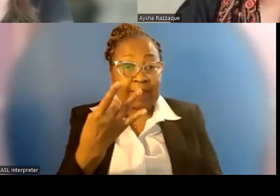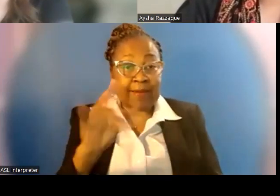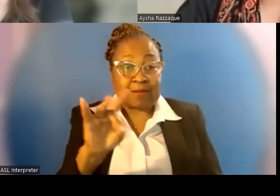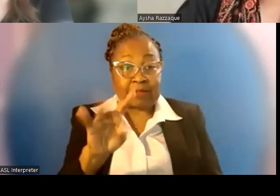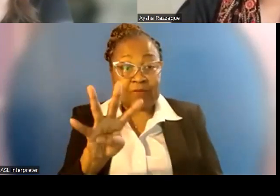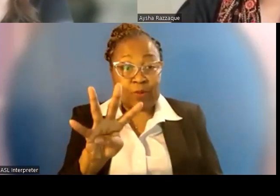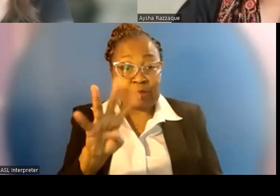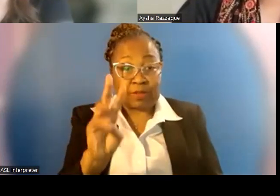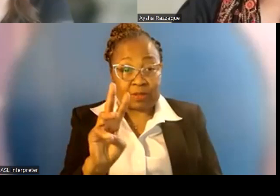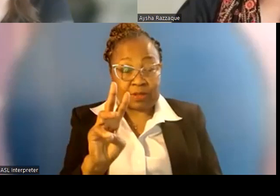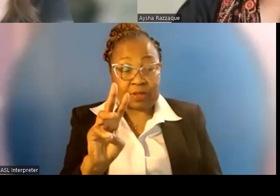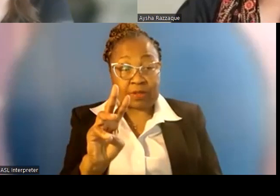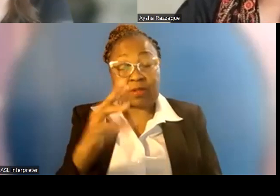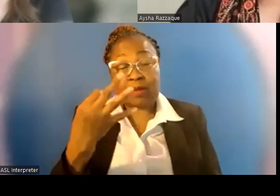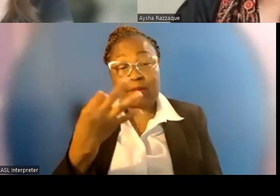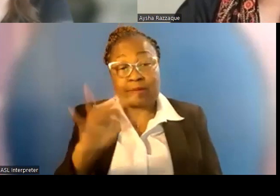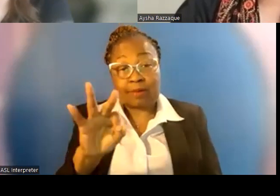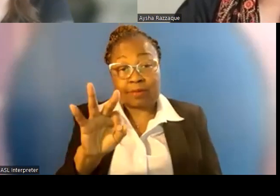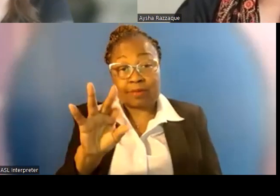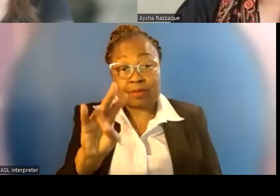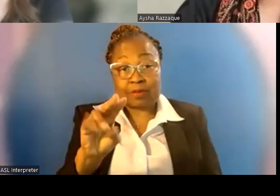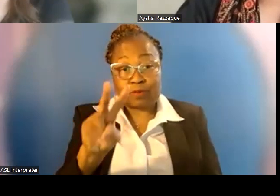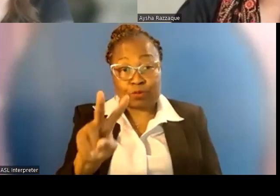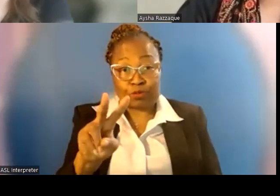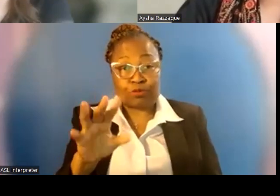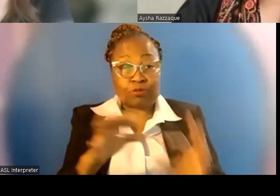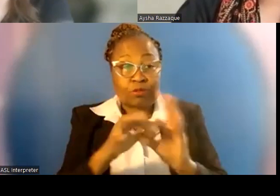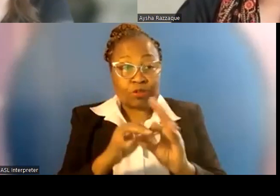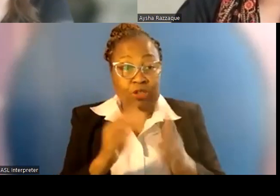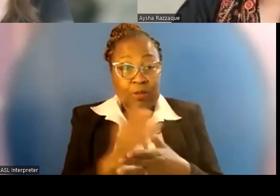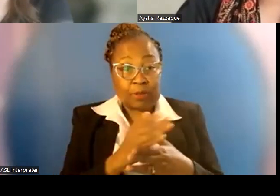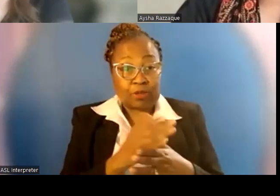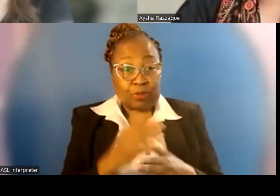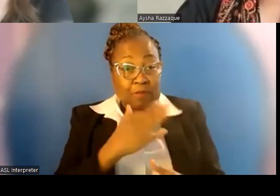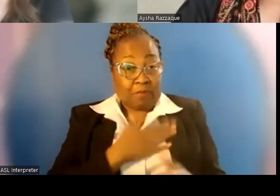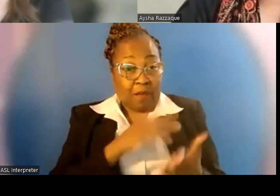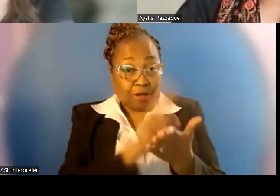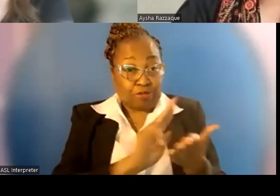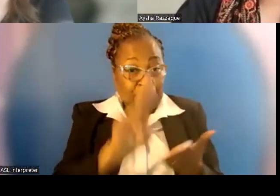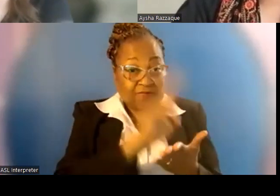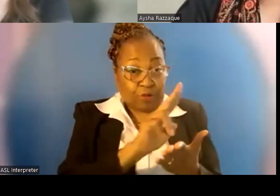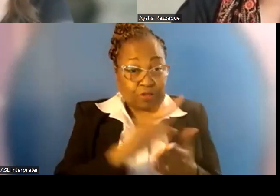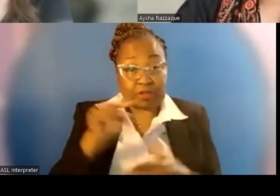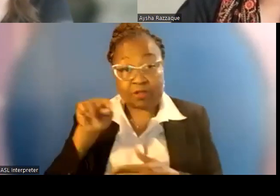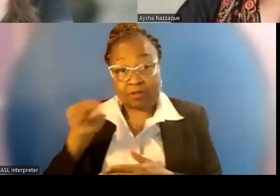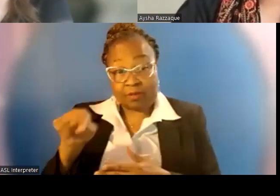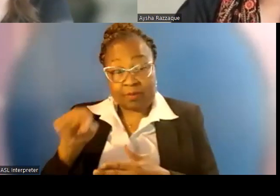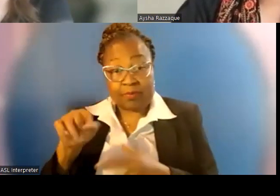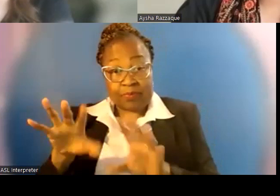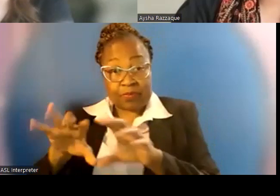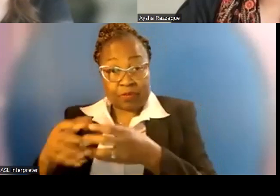In 1972, a relationship between Miami University and the Miami tribe of Oklahoma began